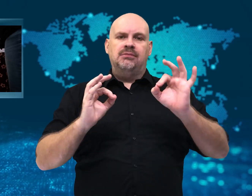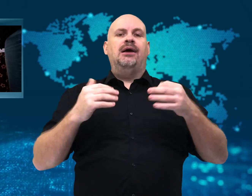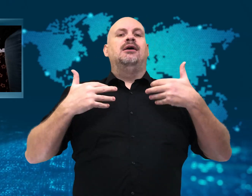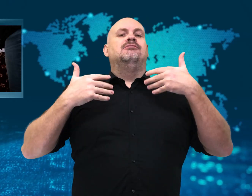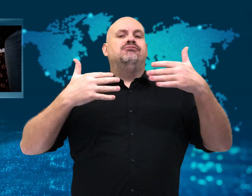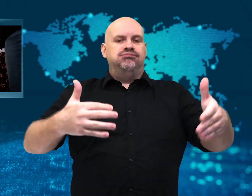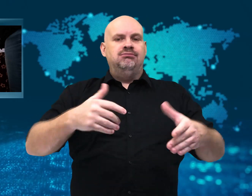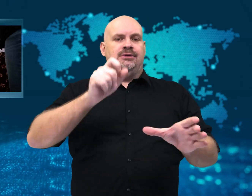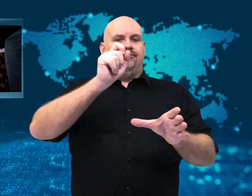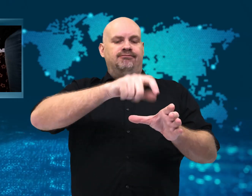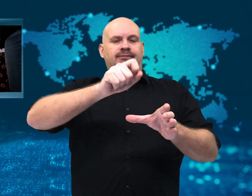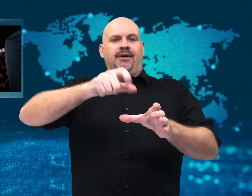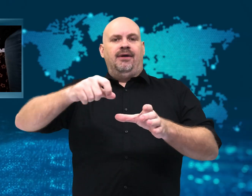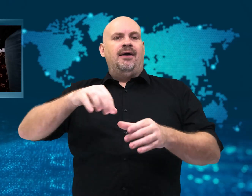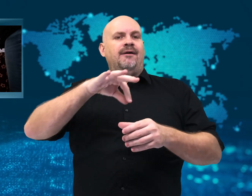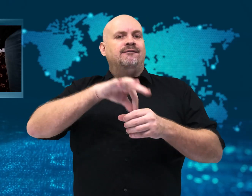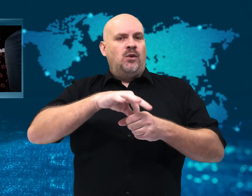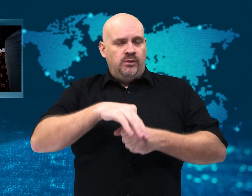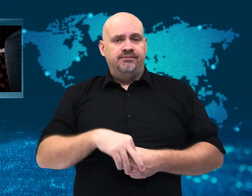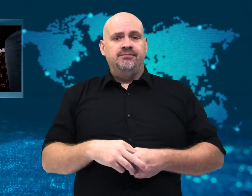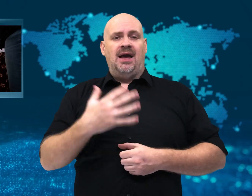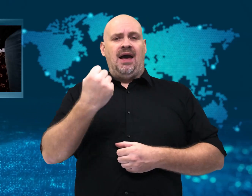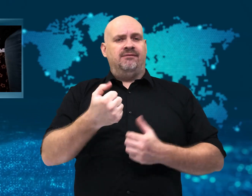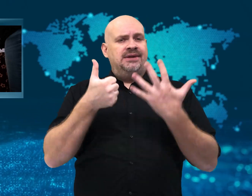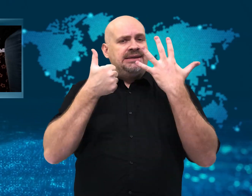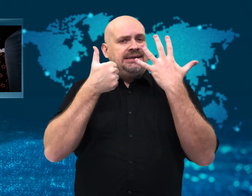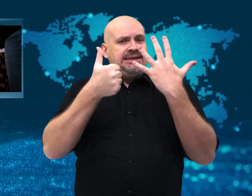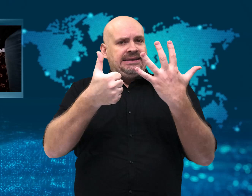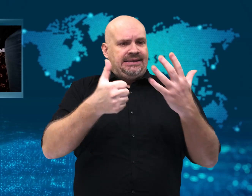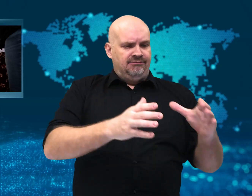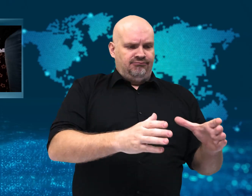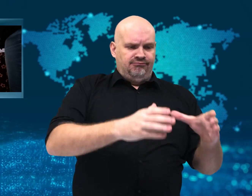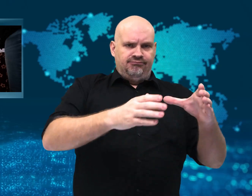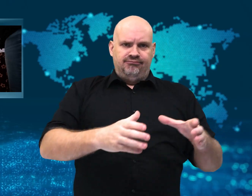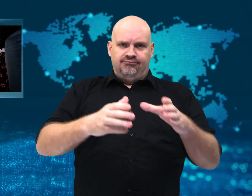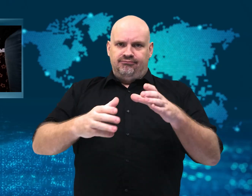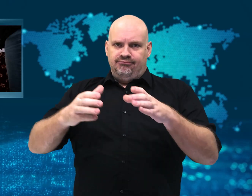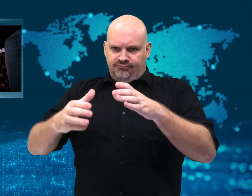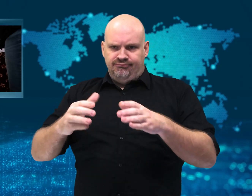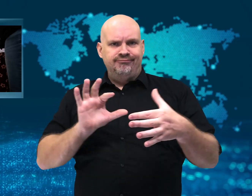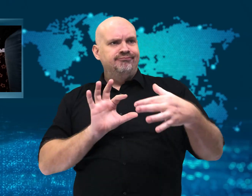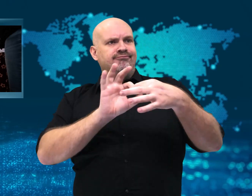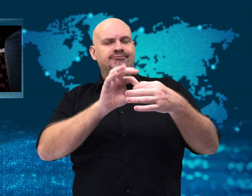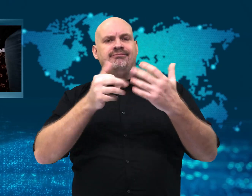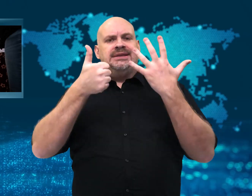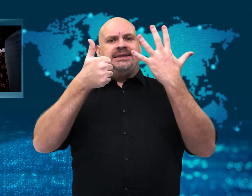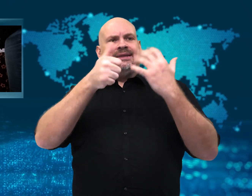People then voted for their candidate by choosing one of